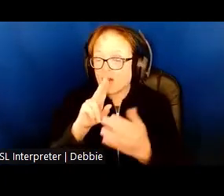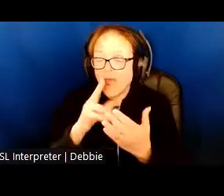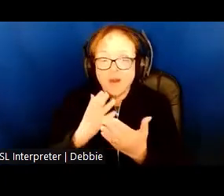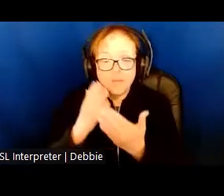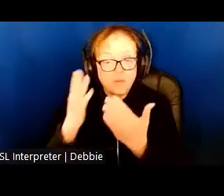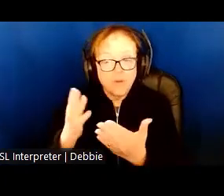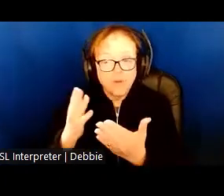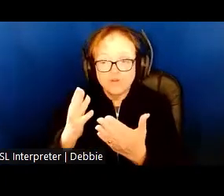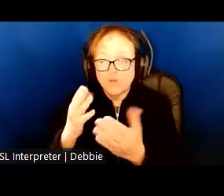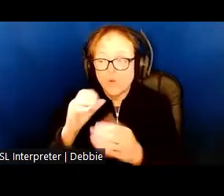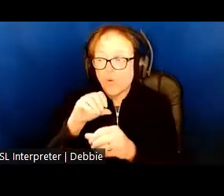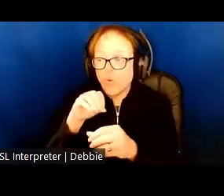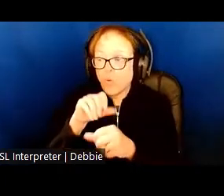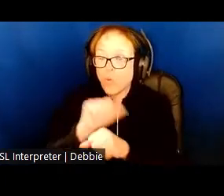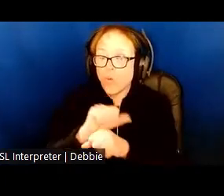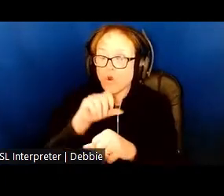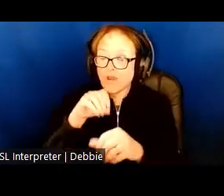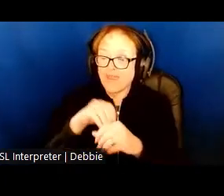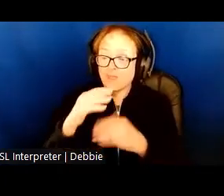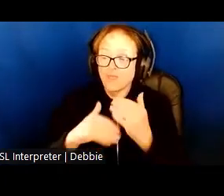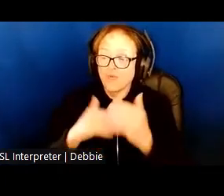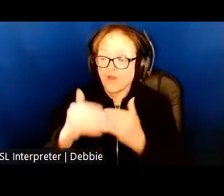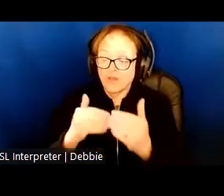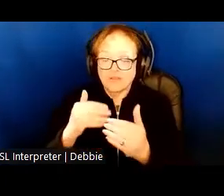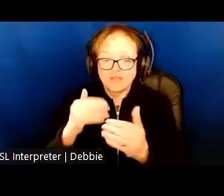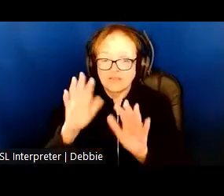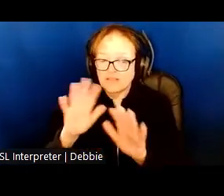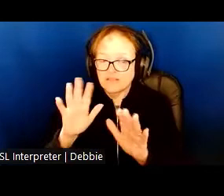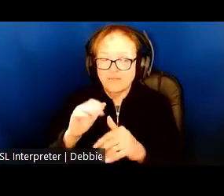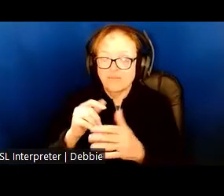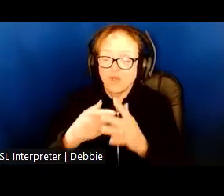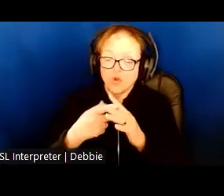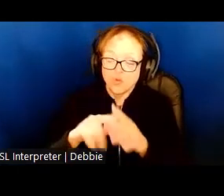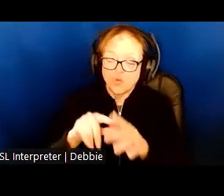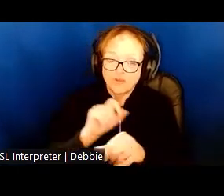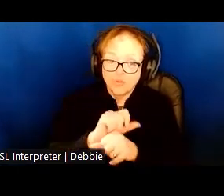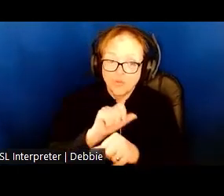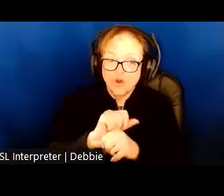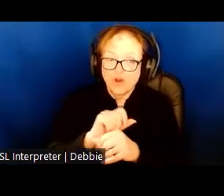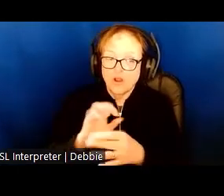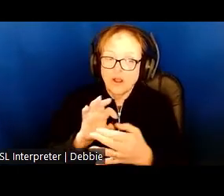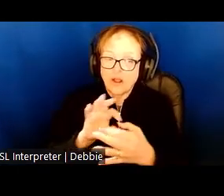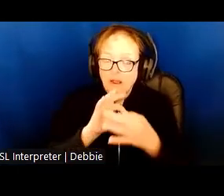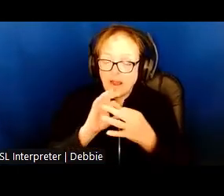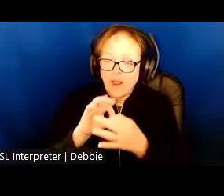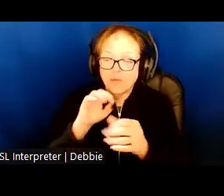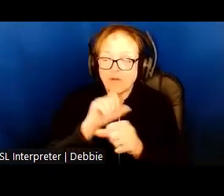Only submit your original work. Collaborative work or any work over which you did not have